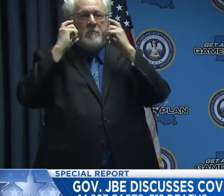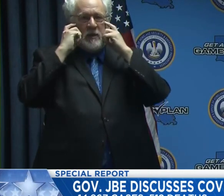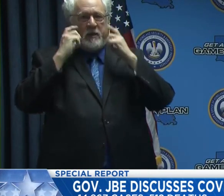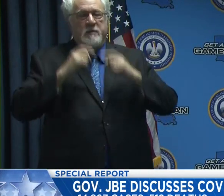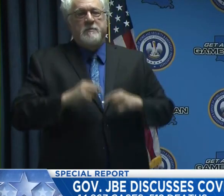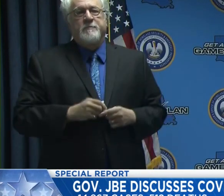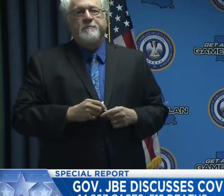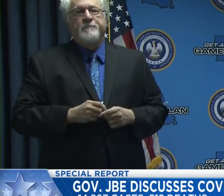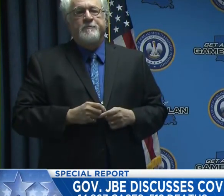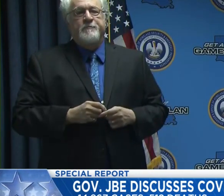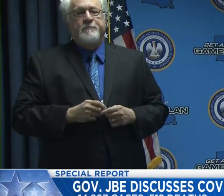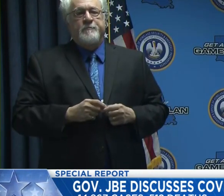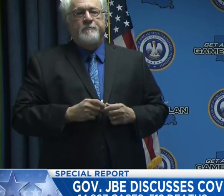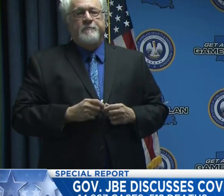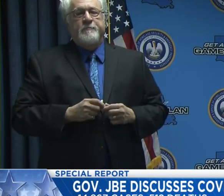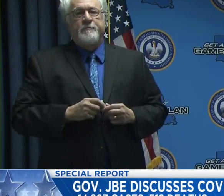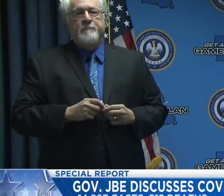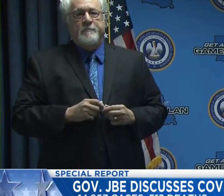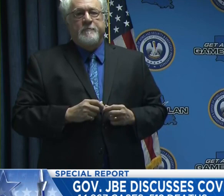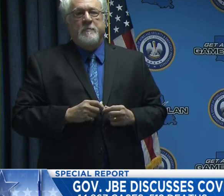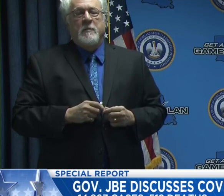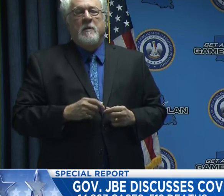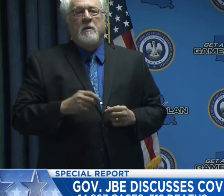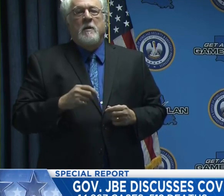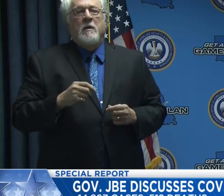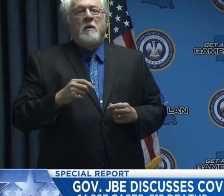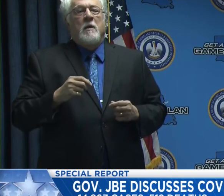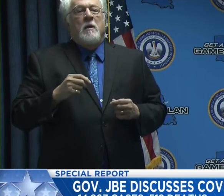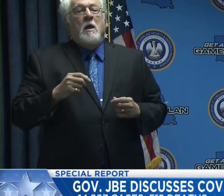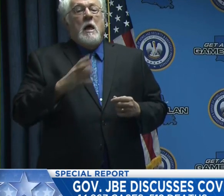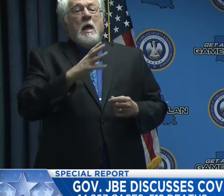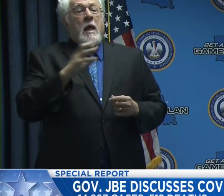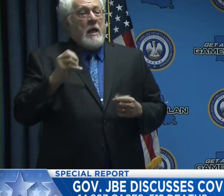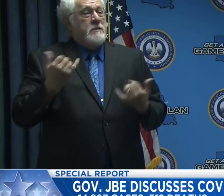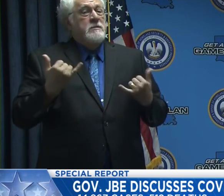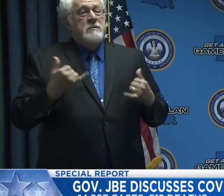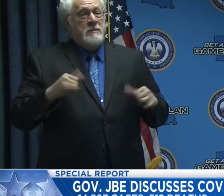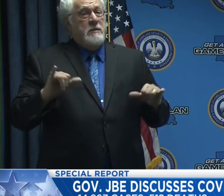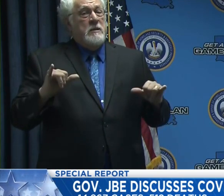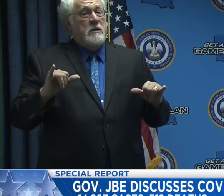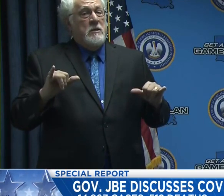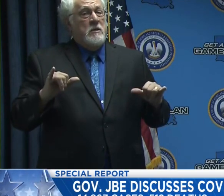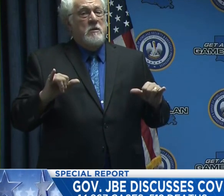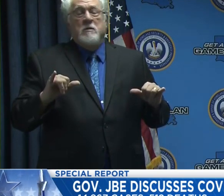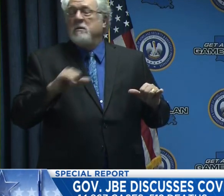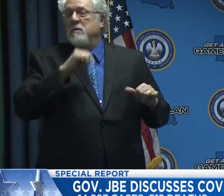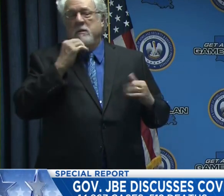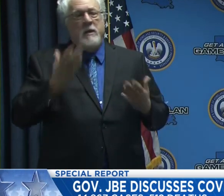GAS AND YOU'RE GOING TO HAVE TO BE CLOSER TO OTHER PEOPLE THAN RECOMMENDED, THEN THAT IS THE SCENARIO UNDER WHICH YOU WOULD